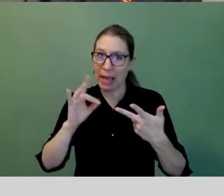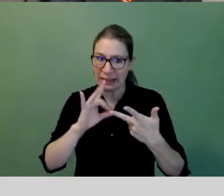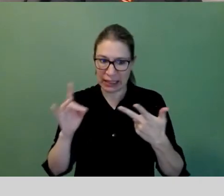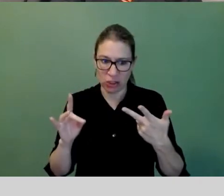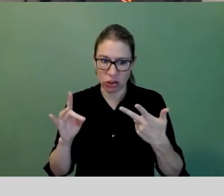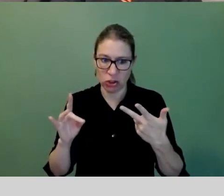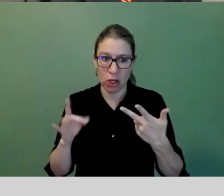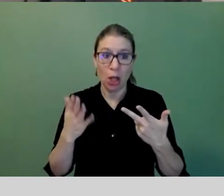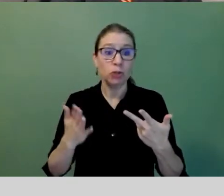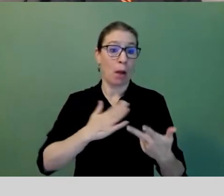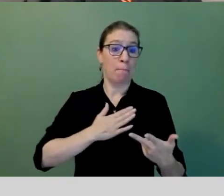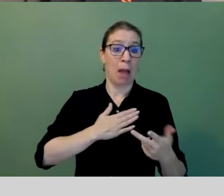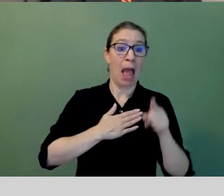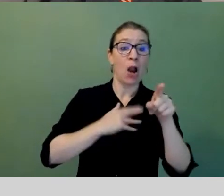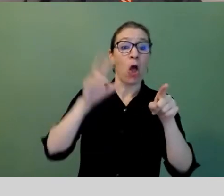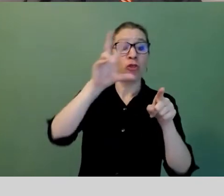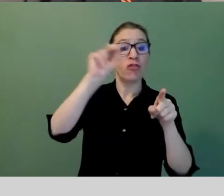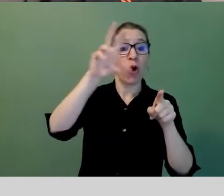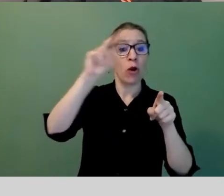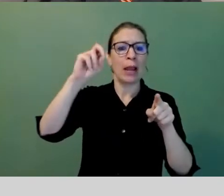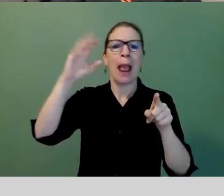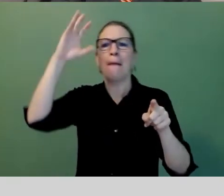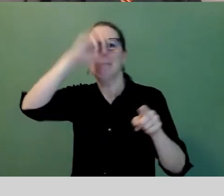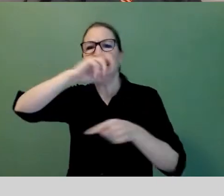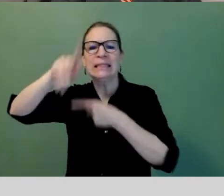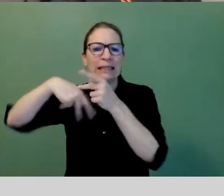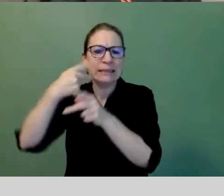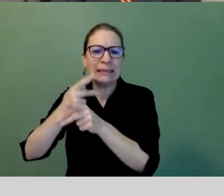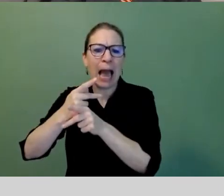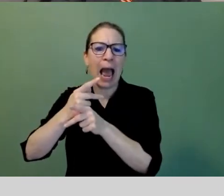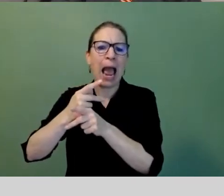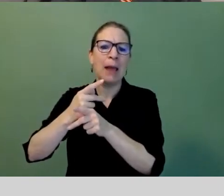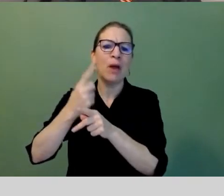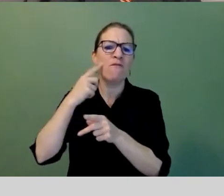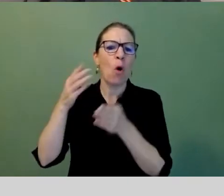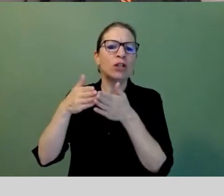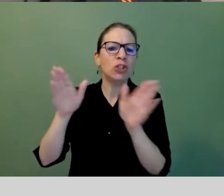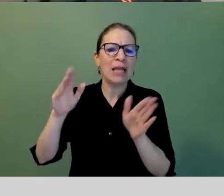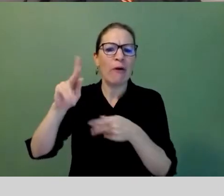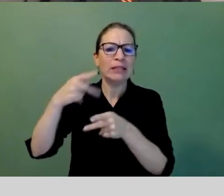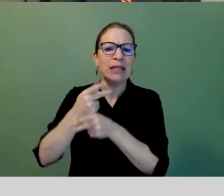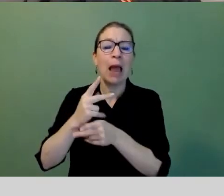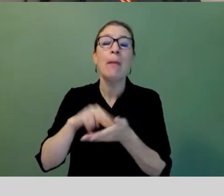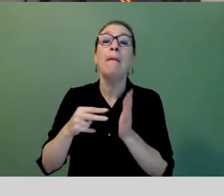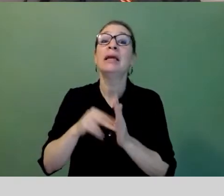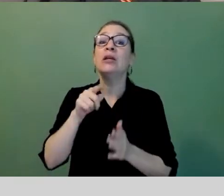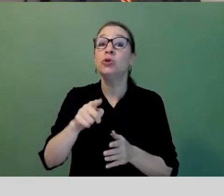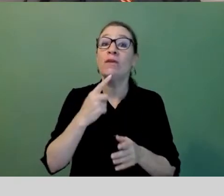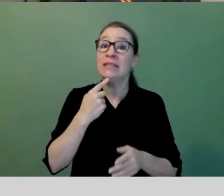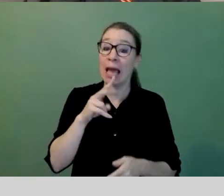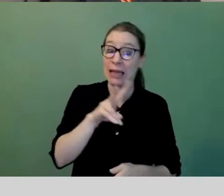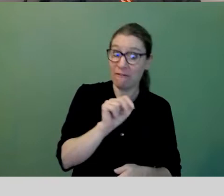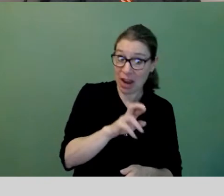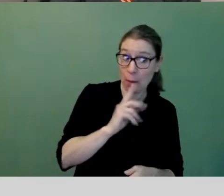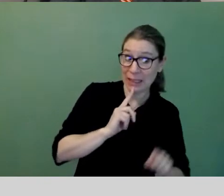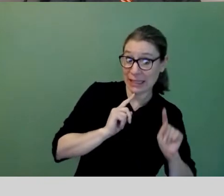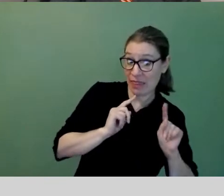So, at line number 30, says there's a missing type parameter for generate, it means that you have declared a variable to be list